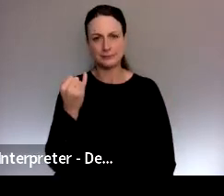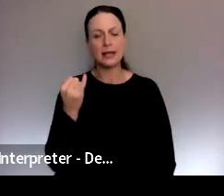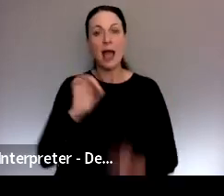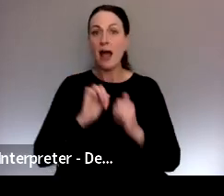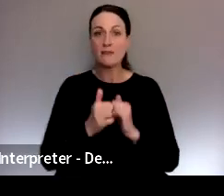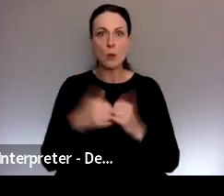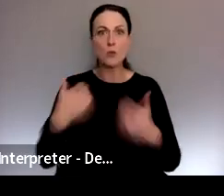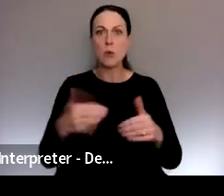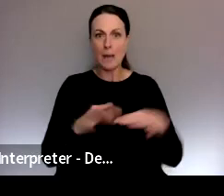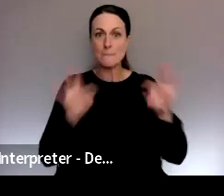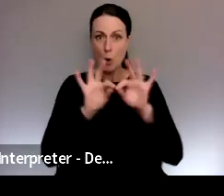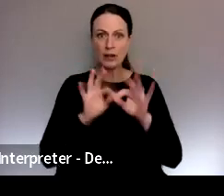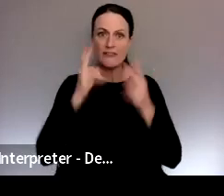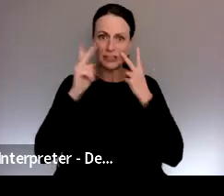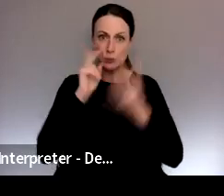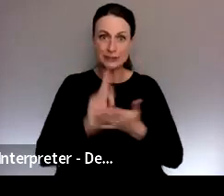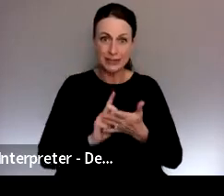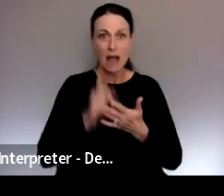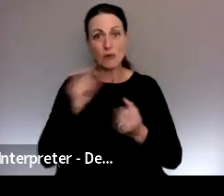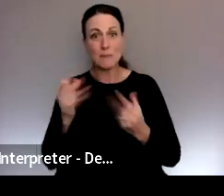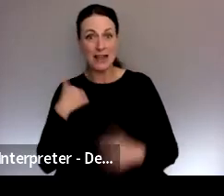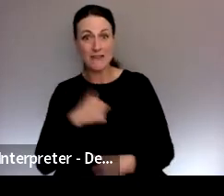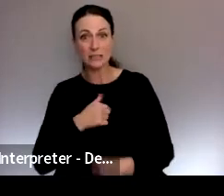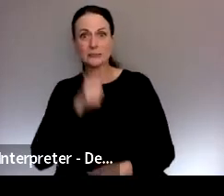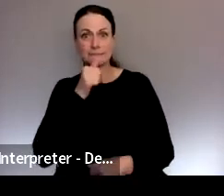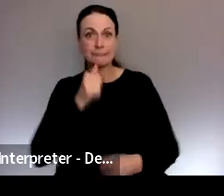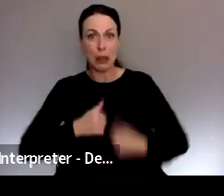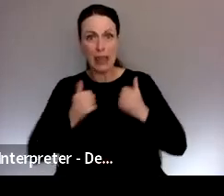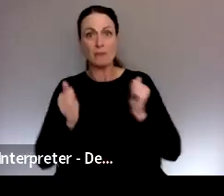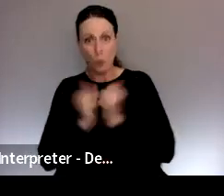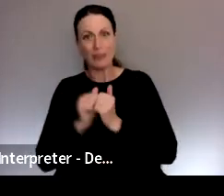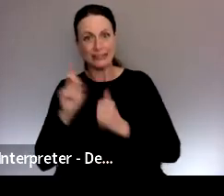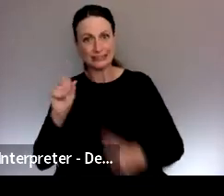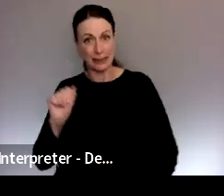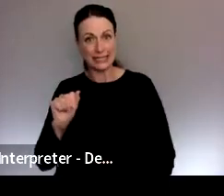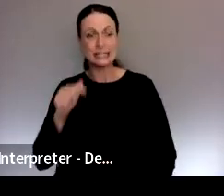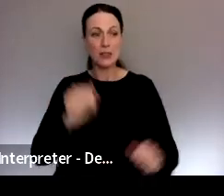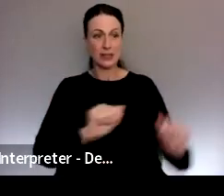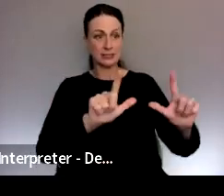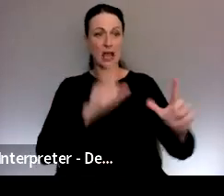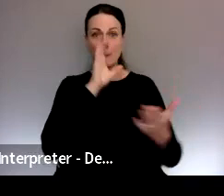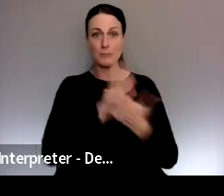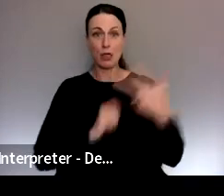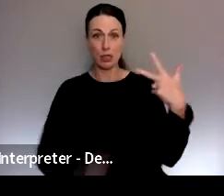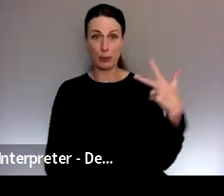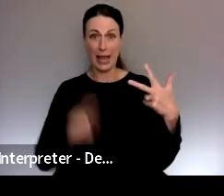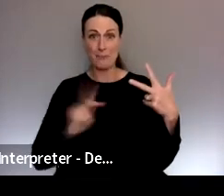of how important visual design is to many of us who live with disabilities. This slide shows a photo of three people